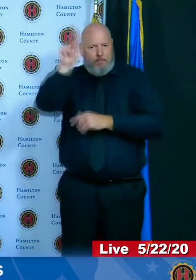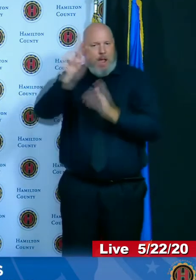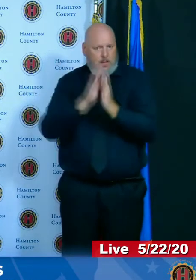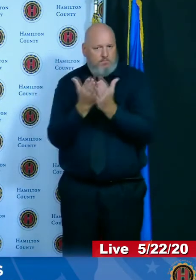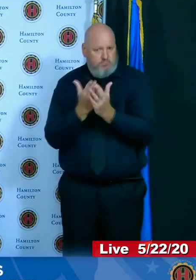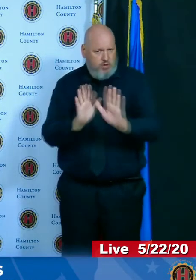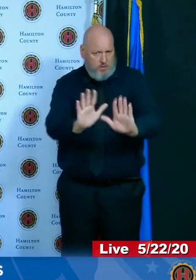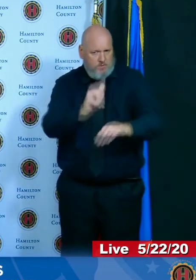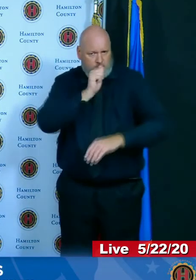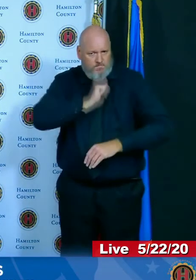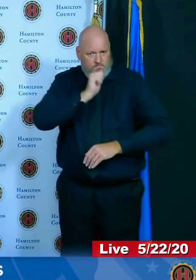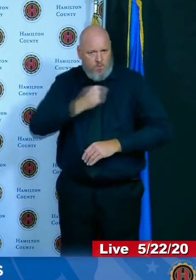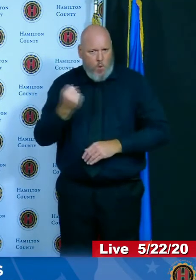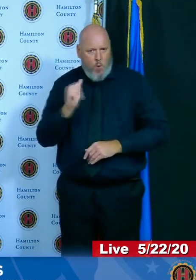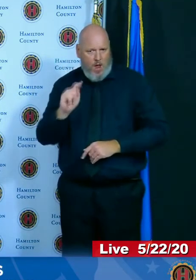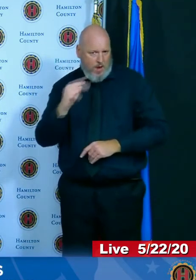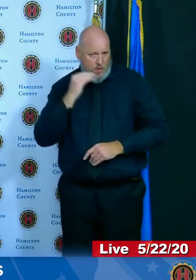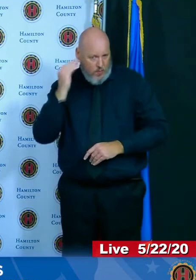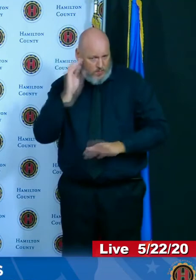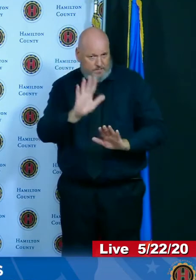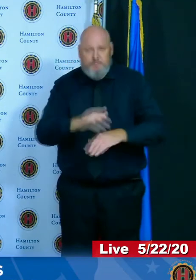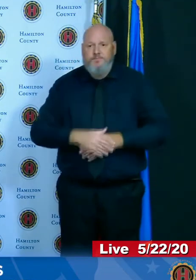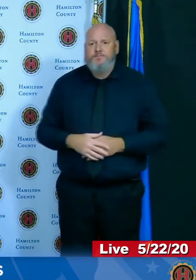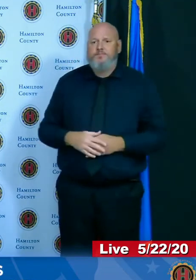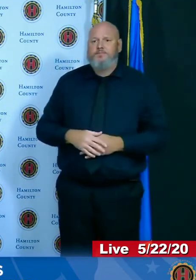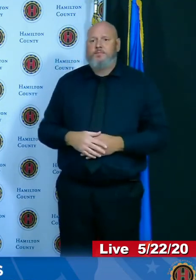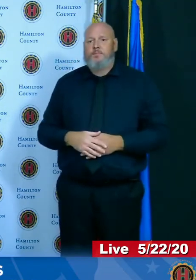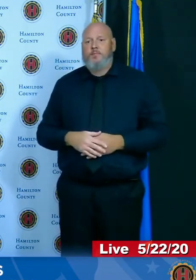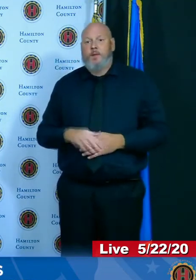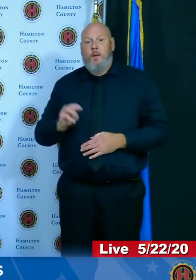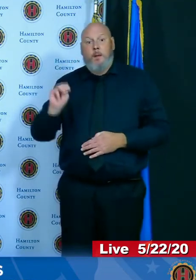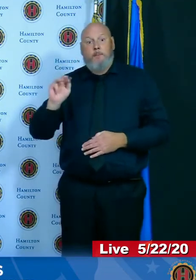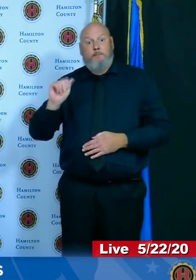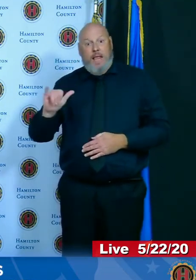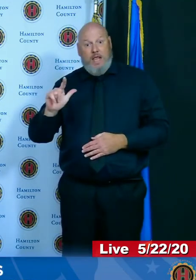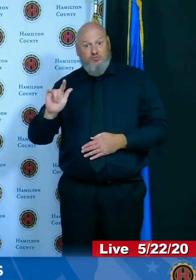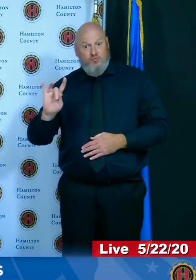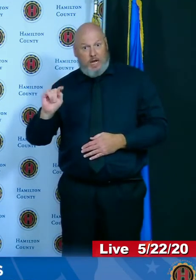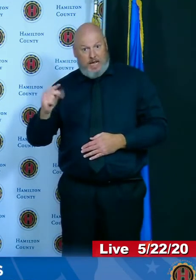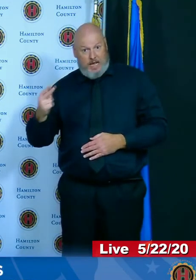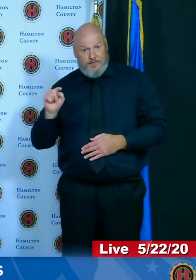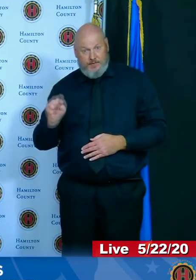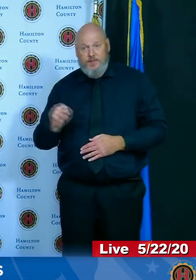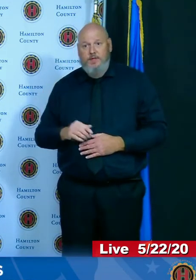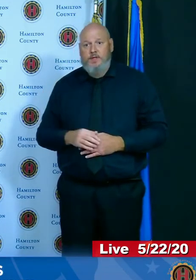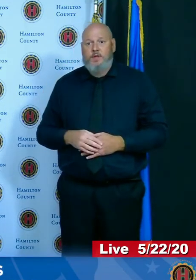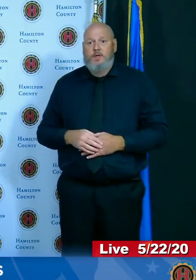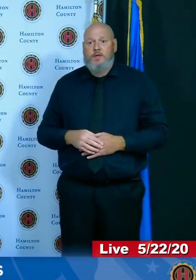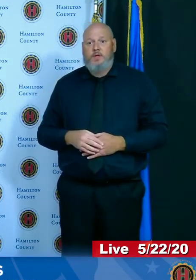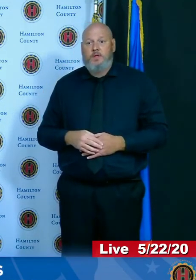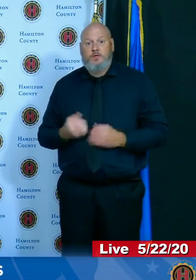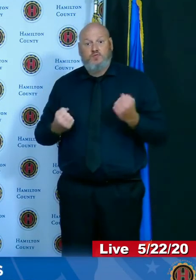28th call those branches for those hours curbside service will be available at